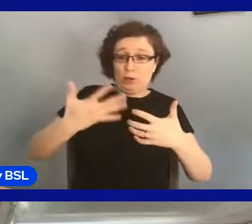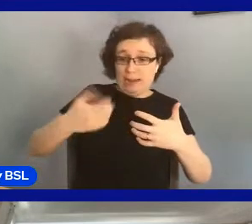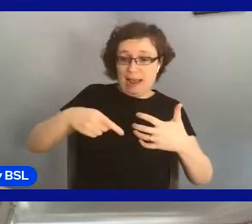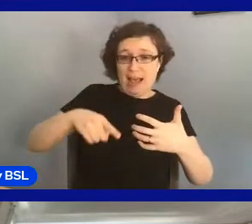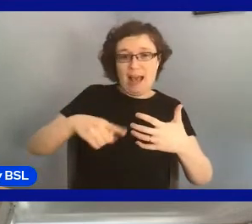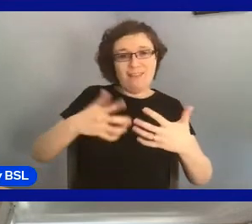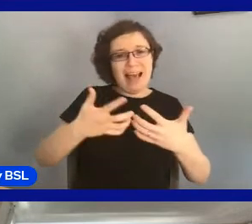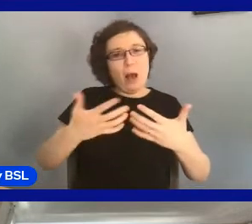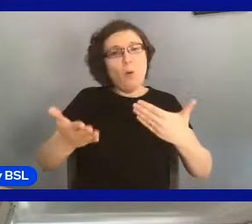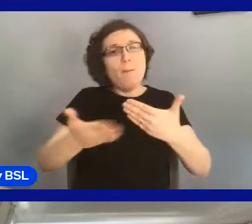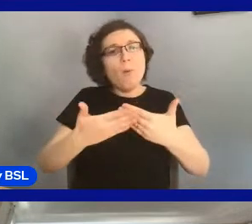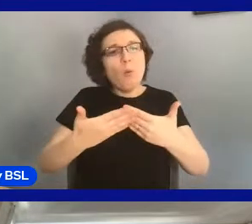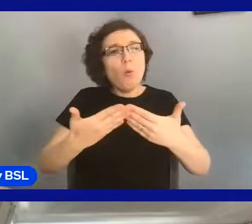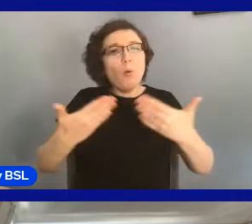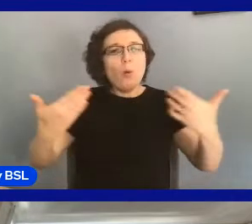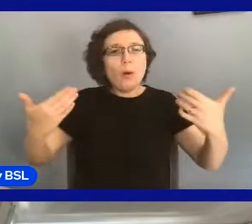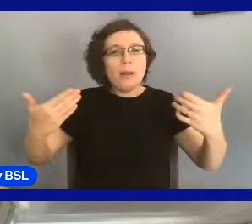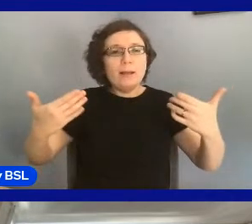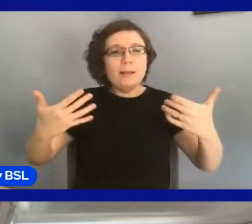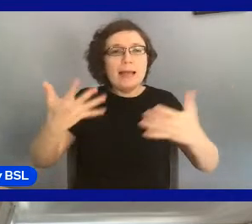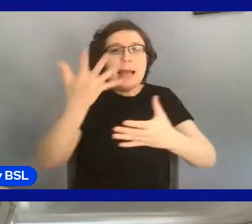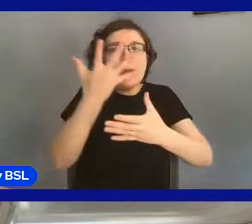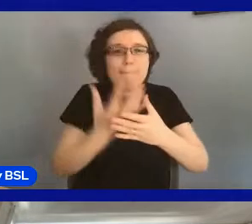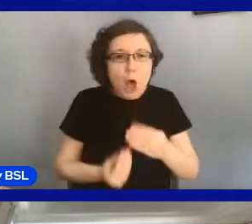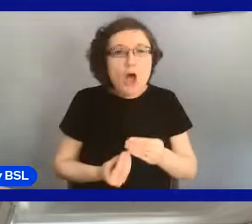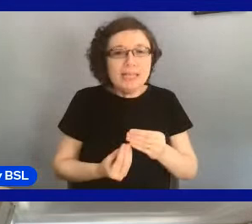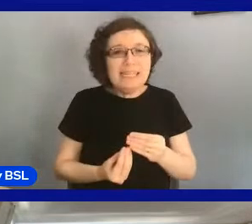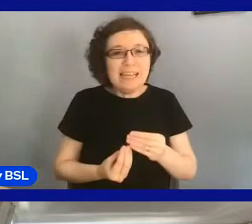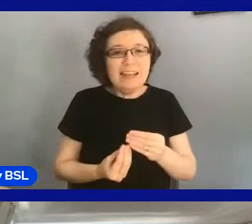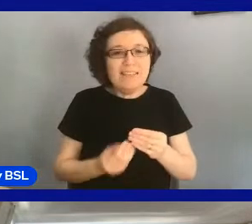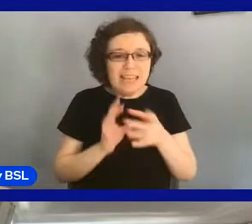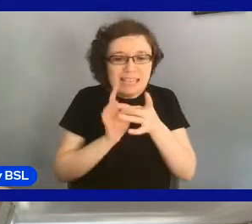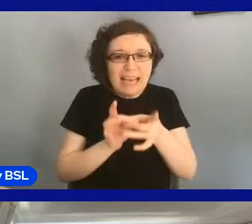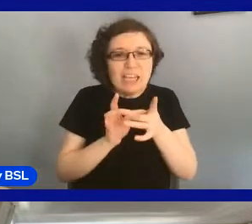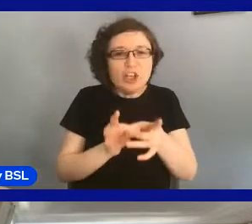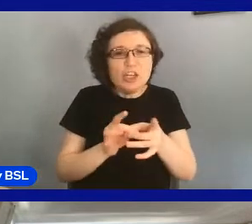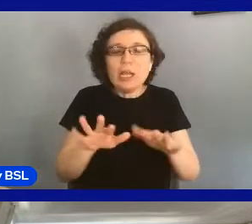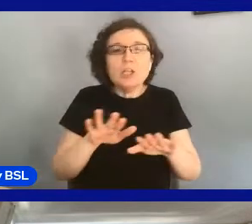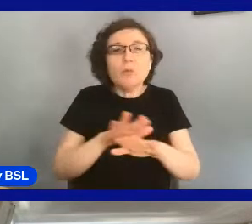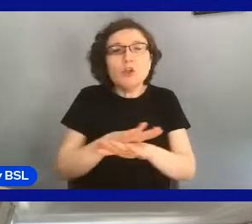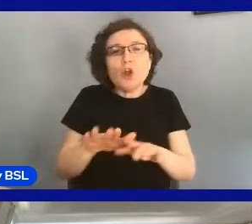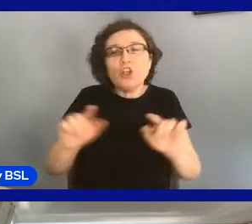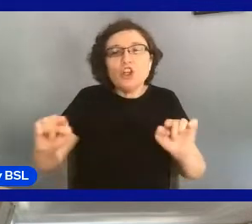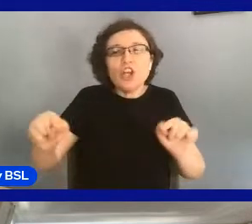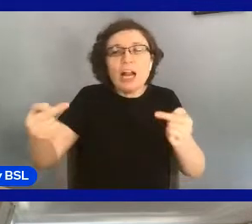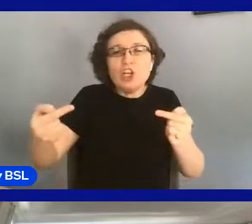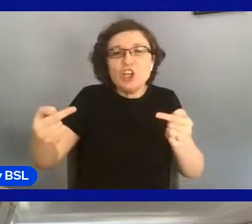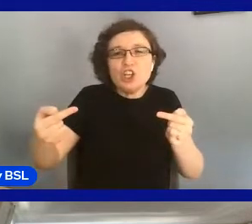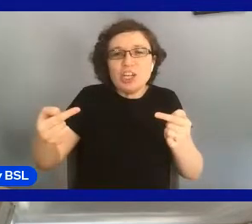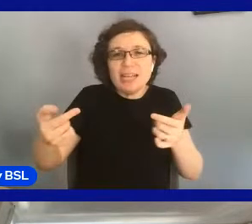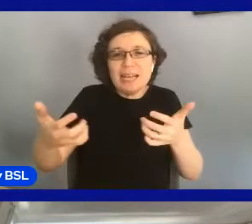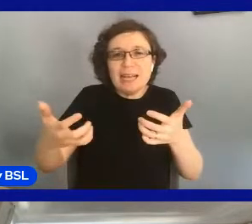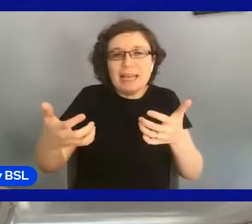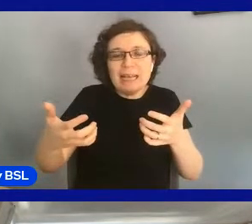while not making it to challenging for someone to use or understand. So